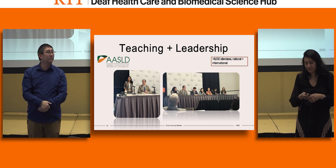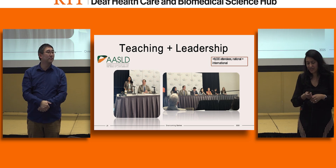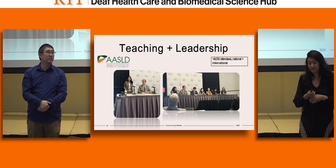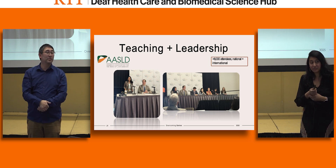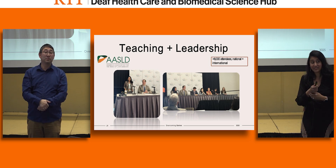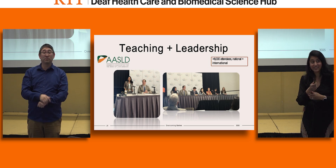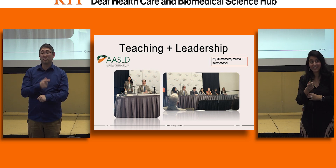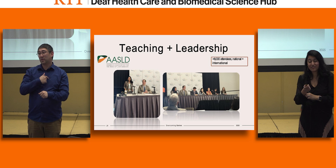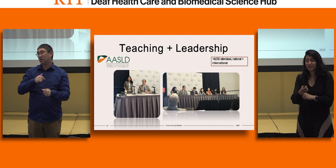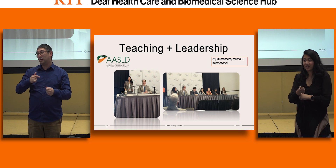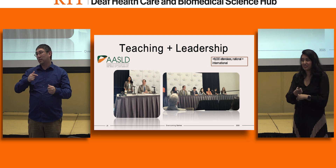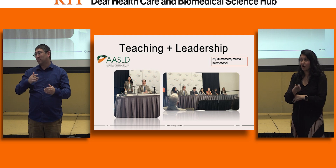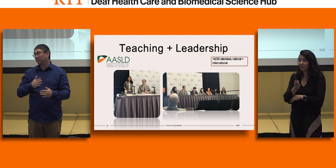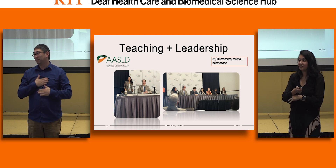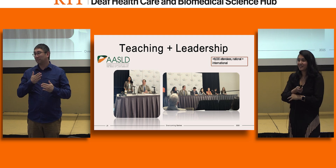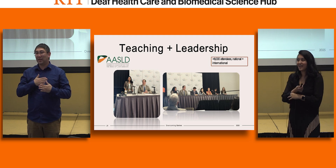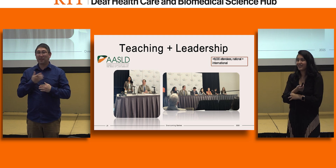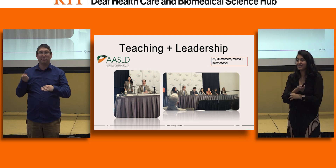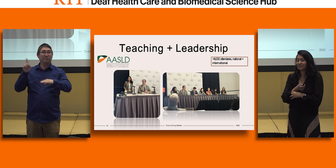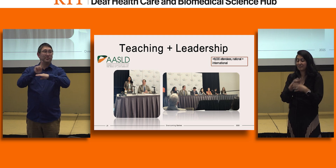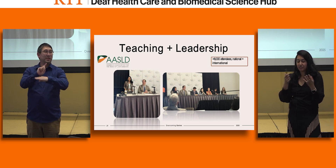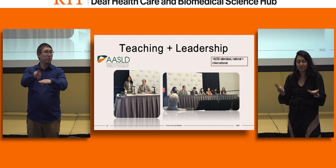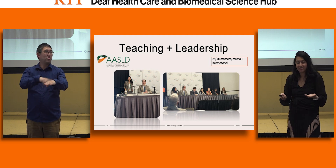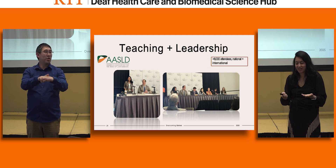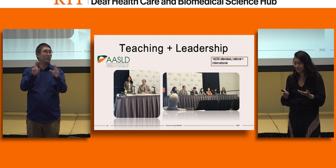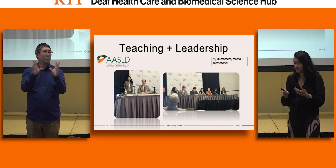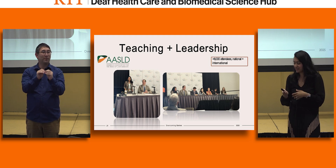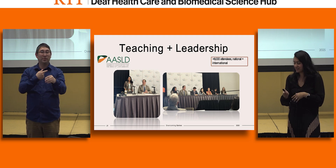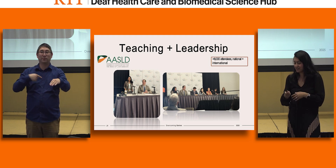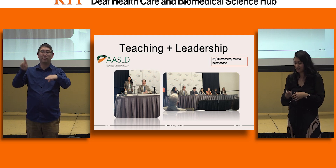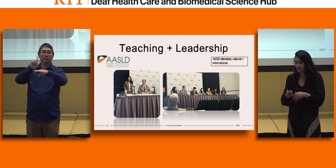I do get to give talks at national conferences